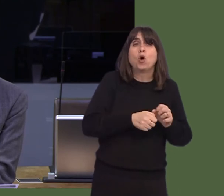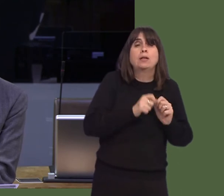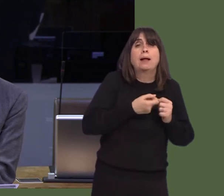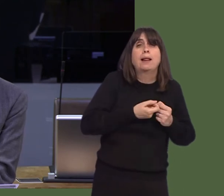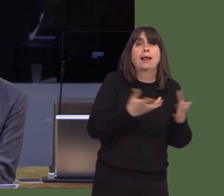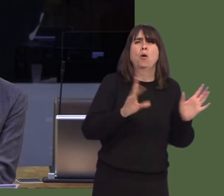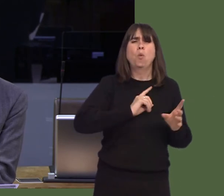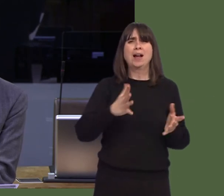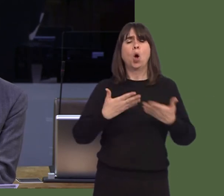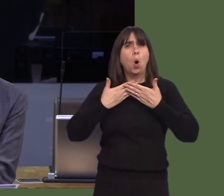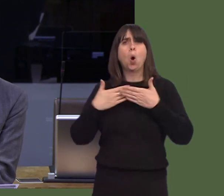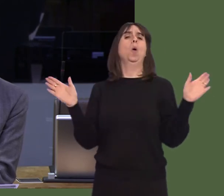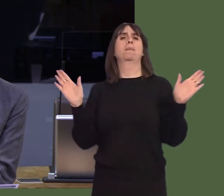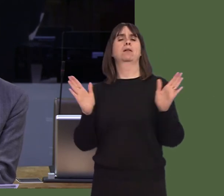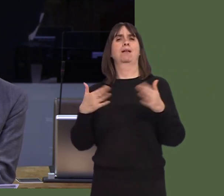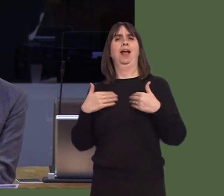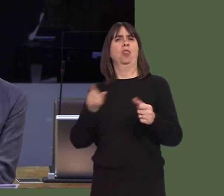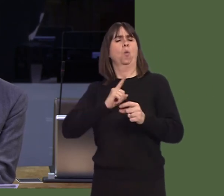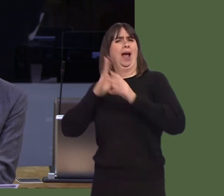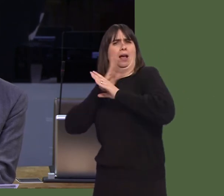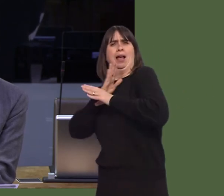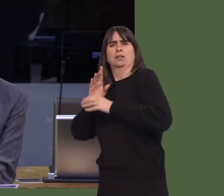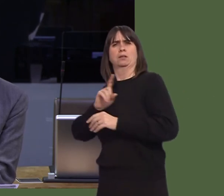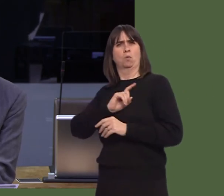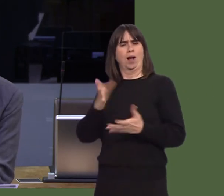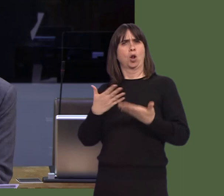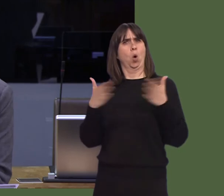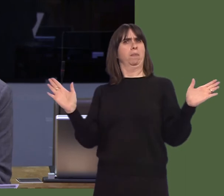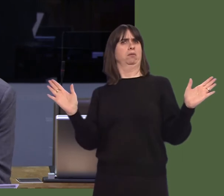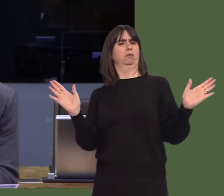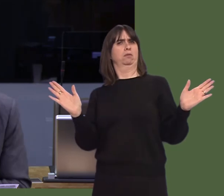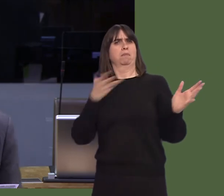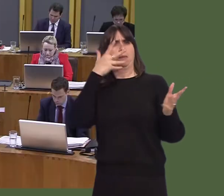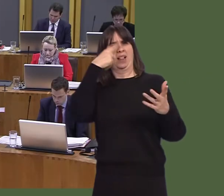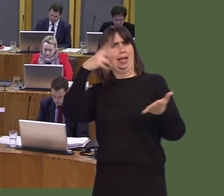stamp, and what are you doing to ensure that we retain the protected geographical indication